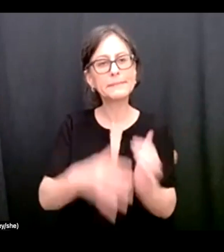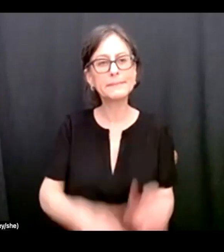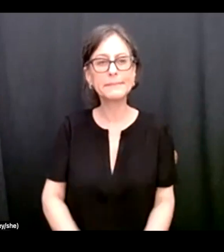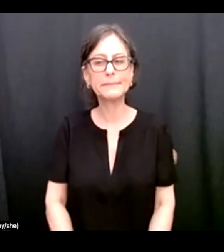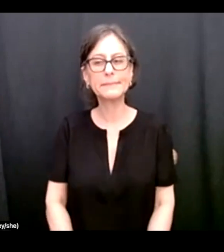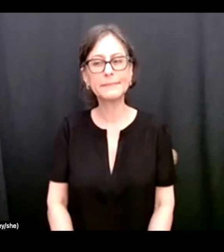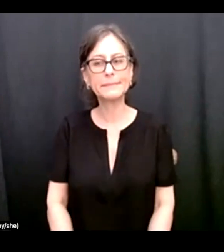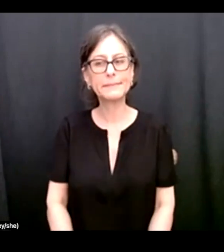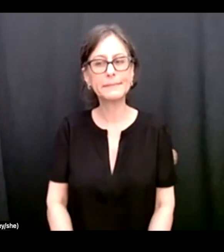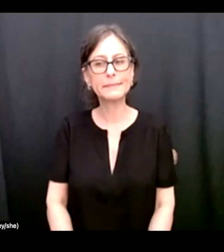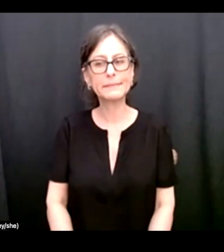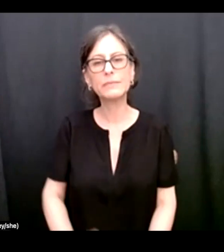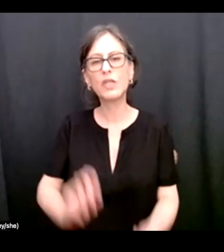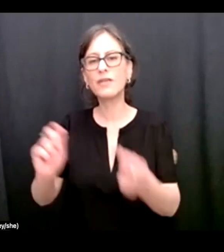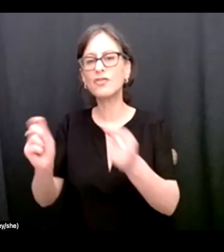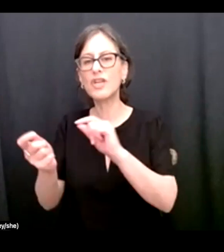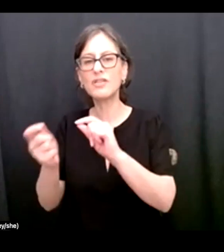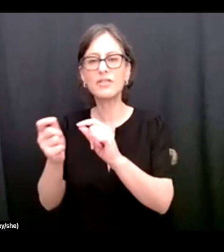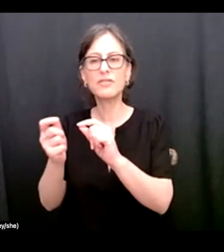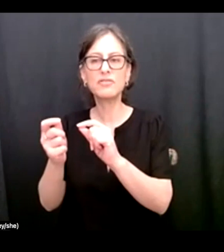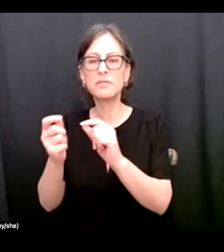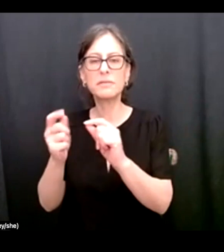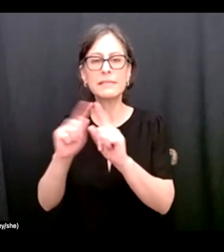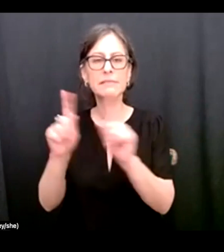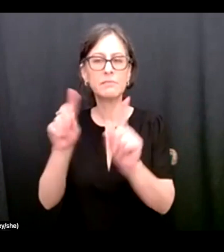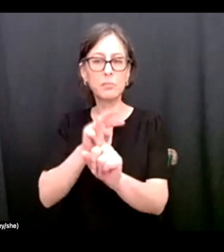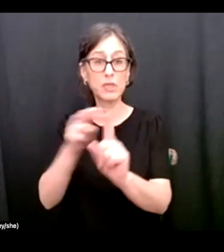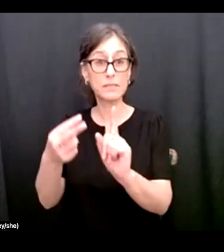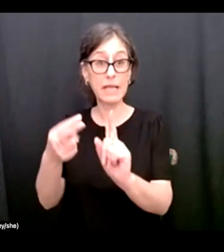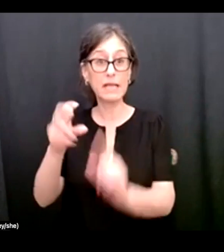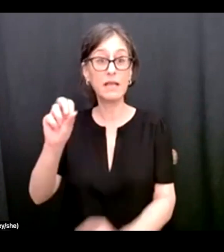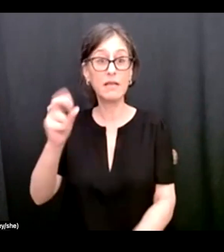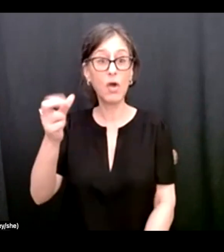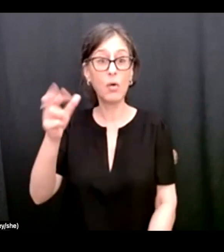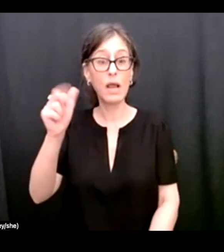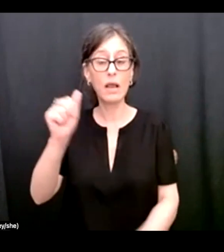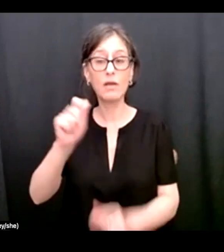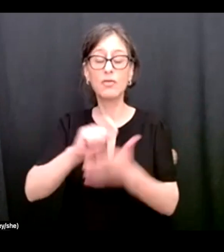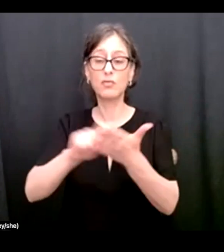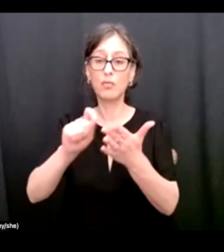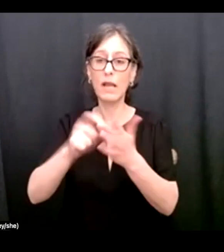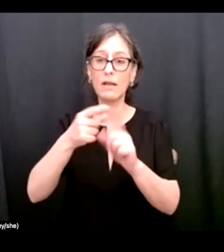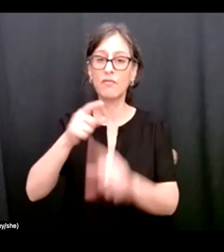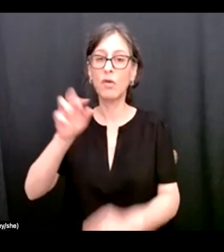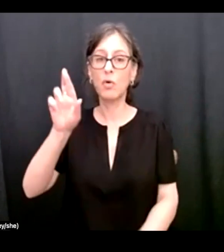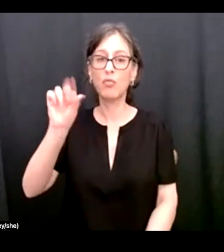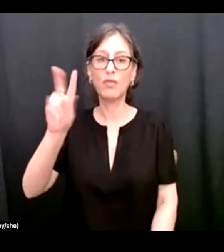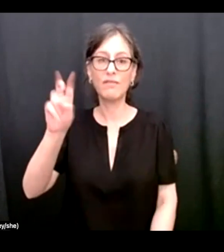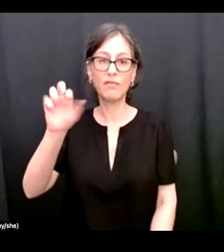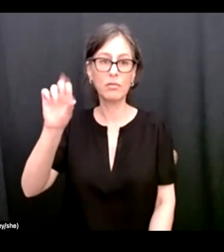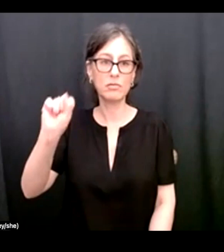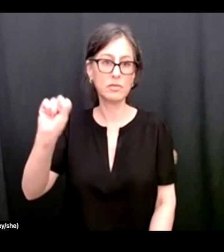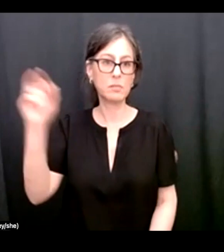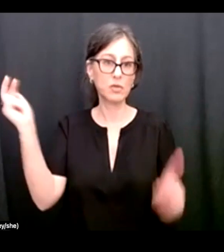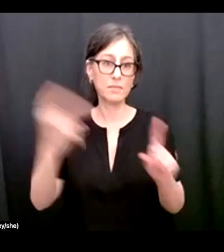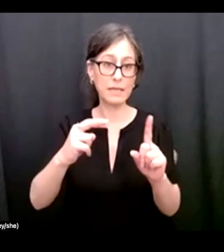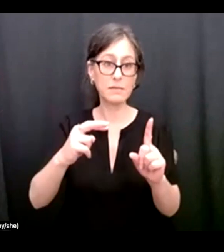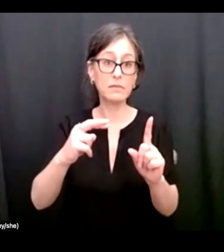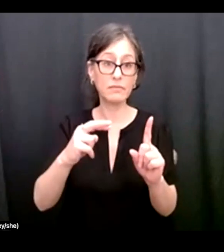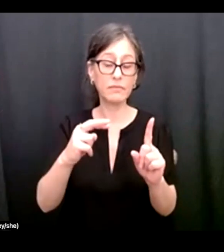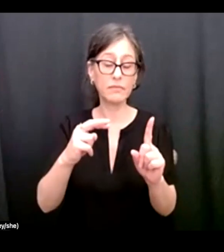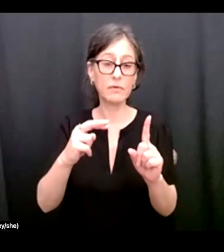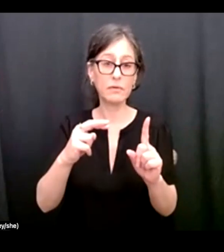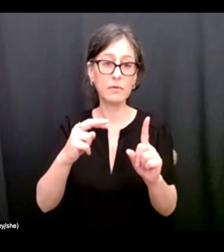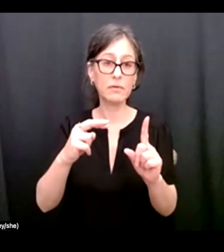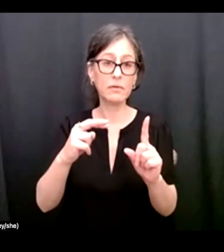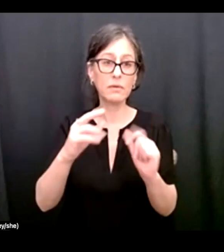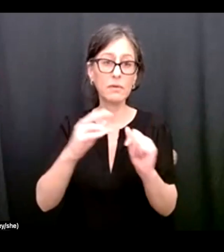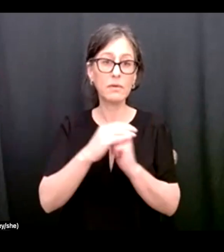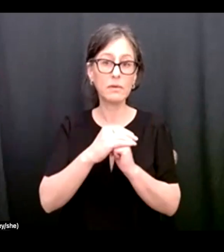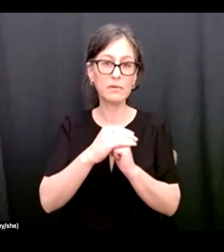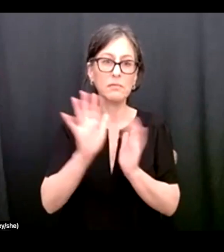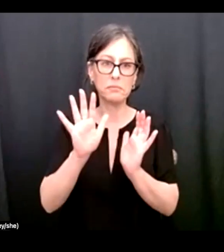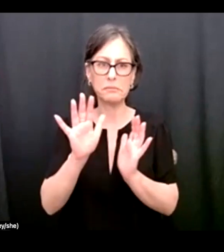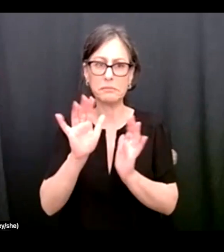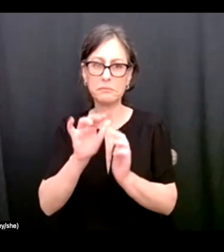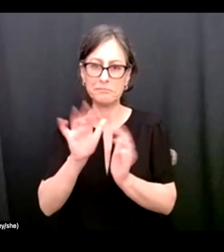shifts in perspective, wherein O'Hara is writing from Larry Rivers’ point of view. Low key. And,